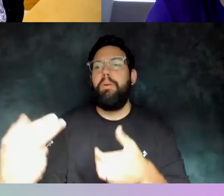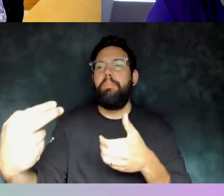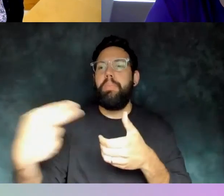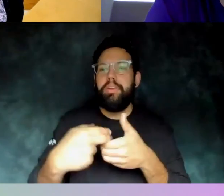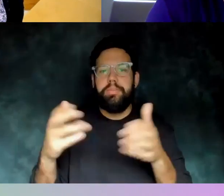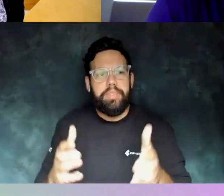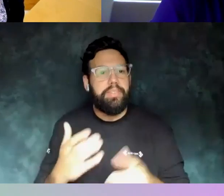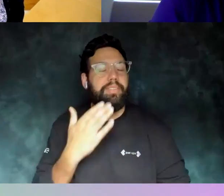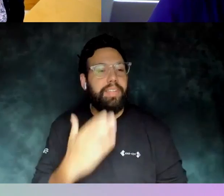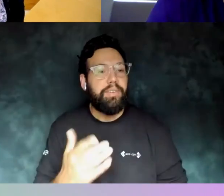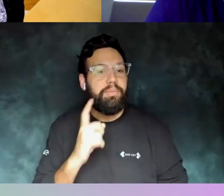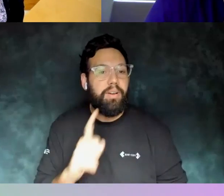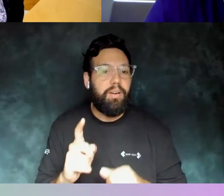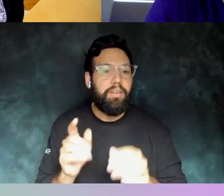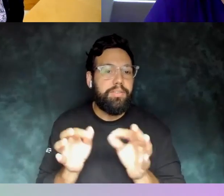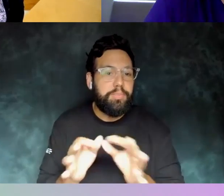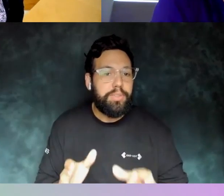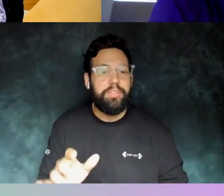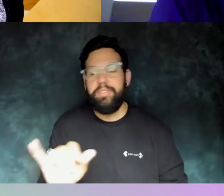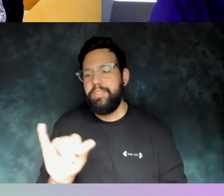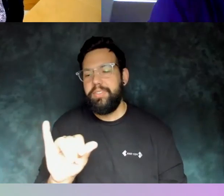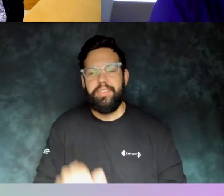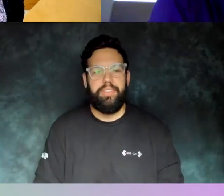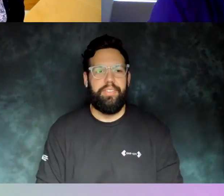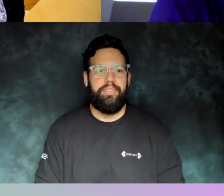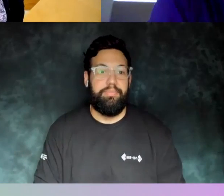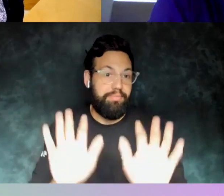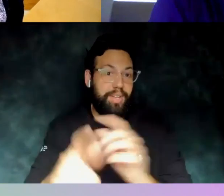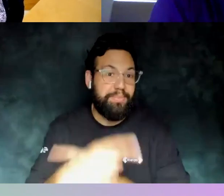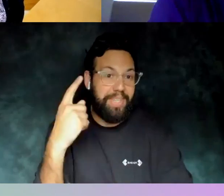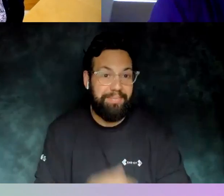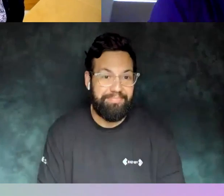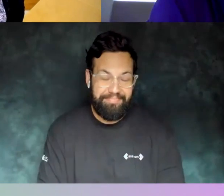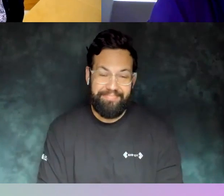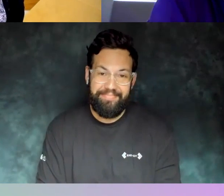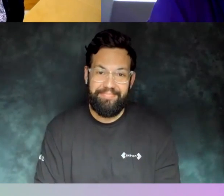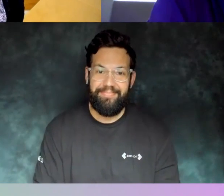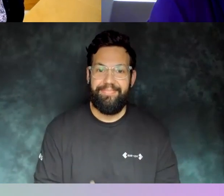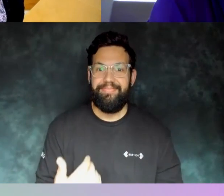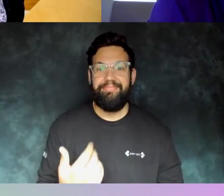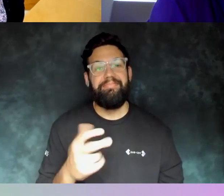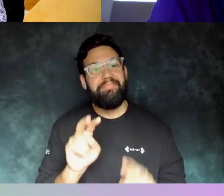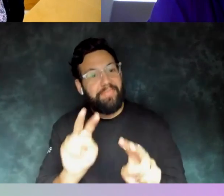have that luxury of having a UX team or having data from that particular to make the